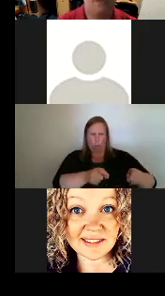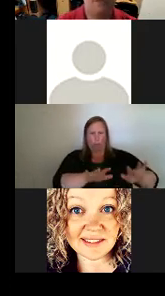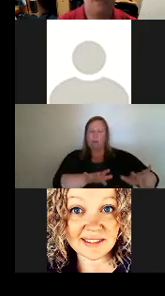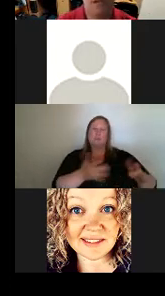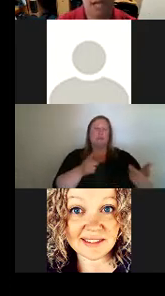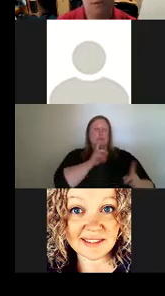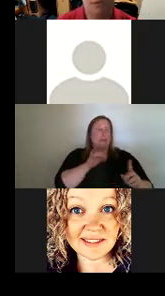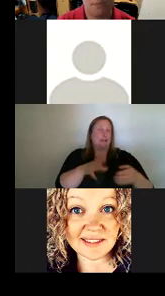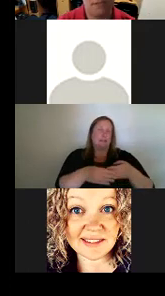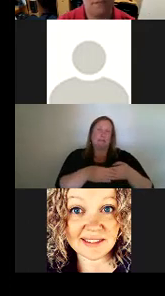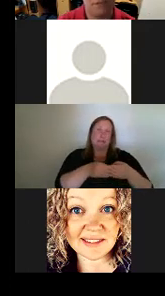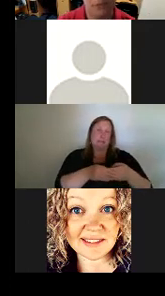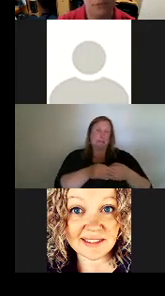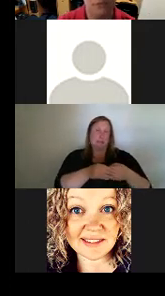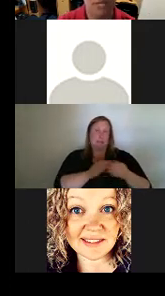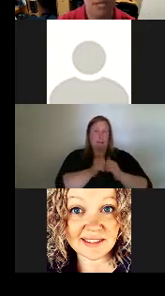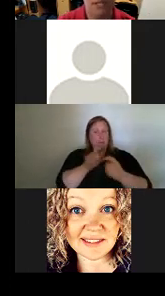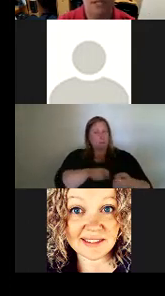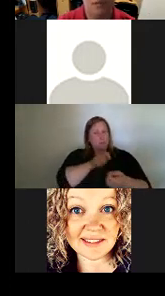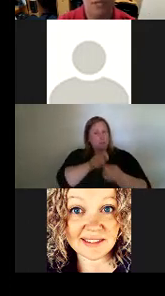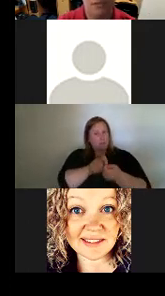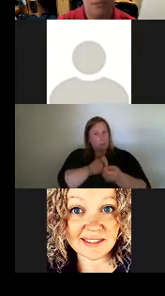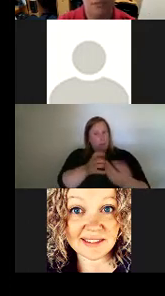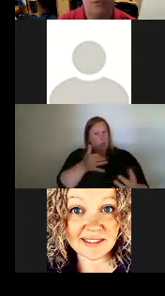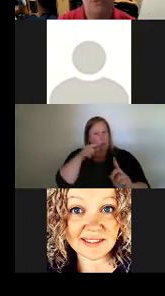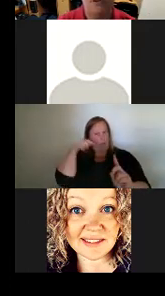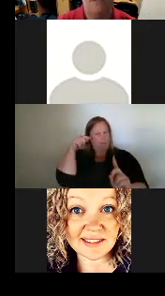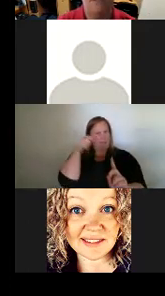HOW SPECIFIC YOU CAN GET WITH THE OCR FEATURES.